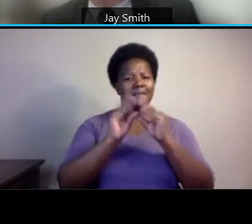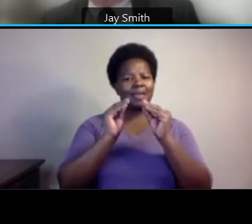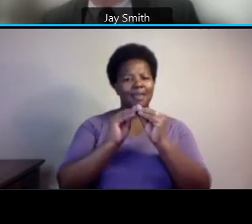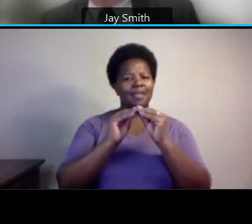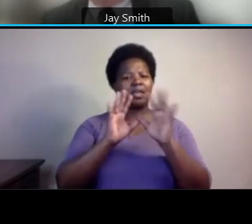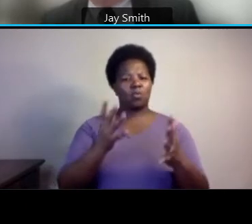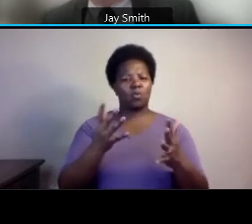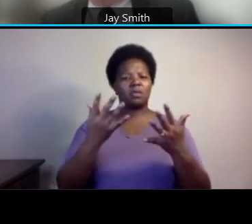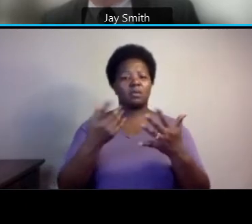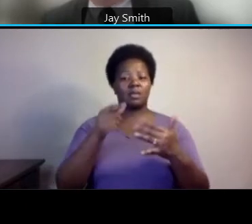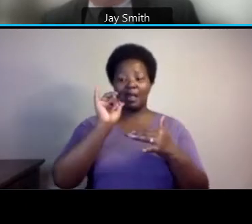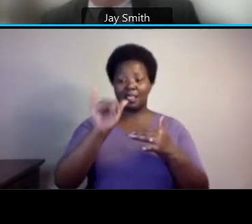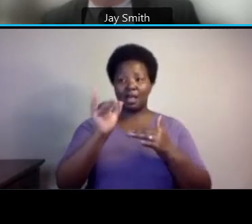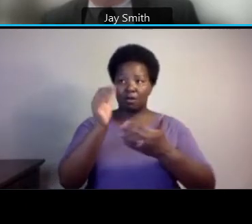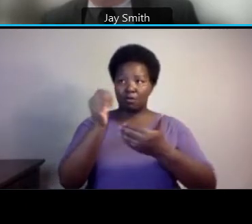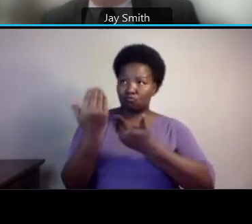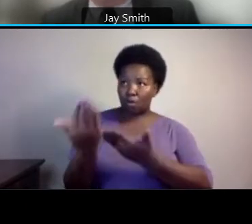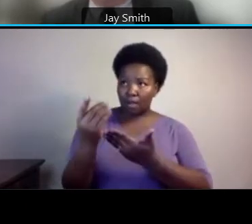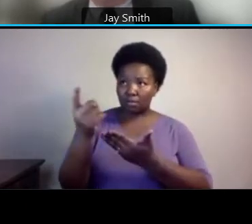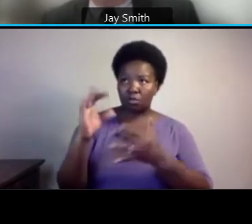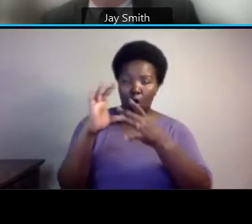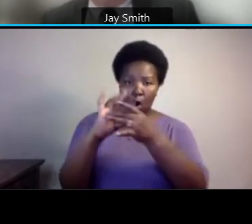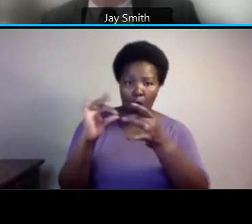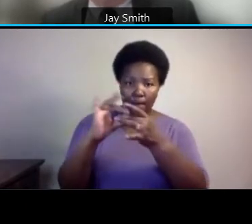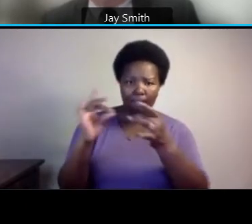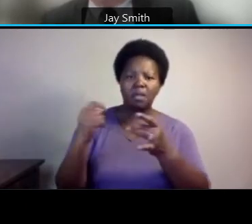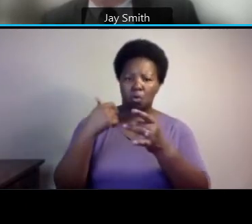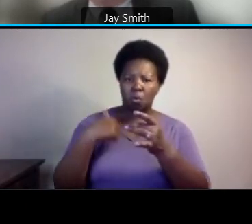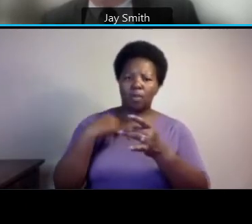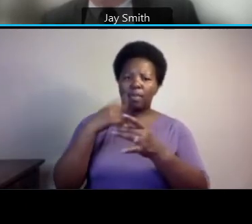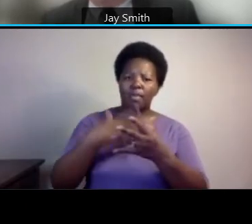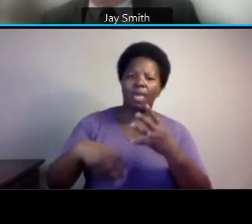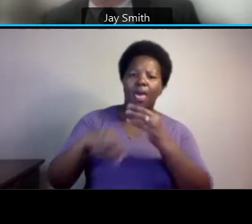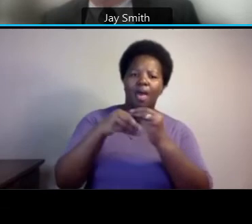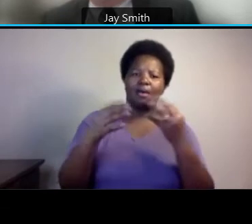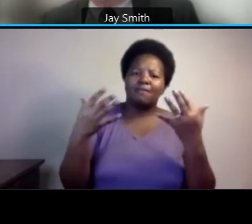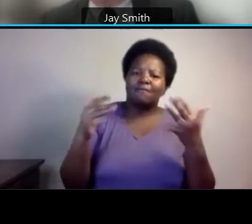and you know we appreciate those comments and we think the end result is a it's an improved design